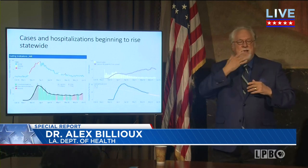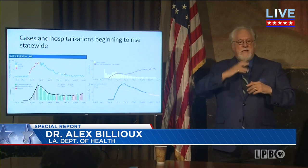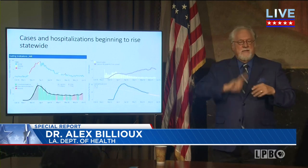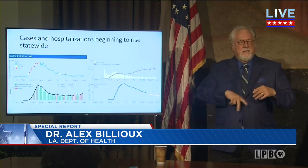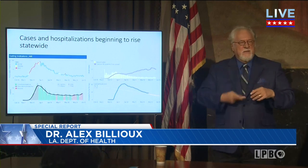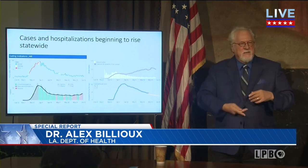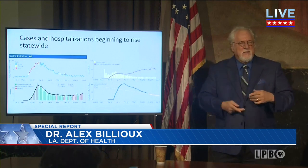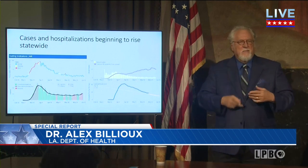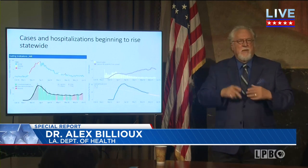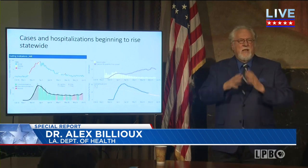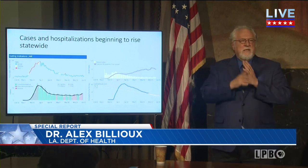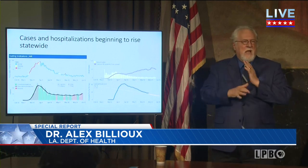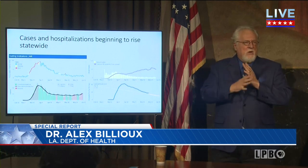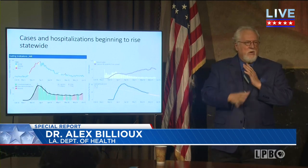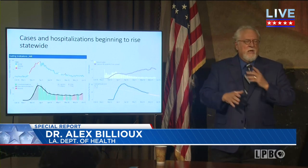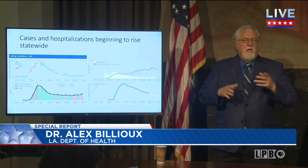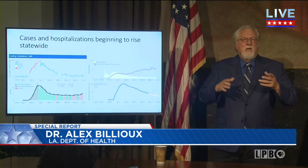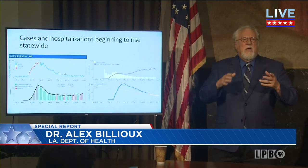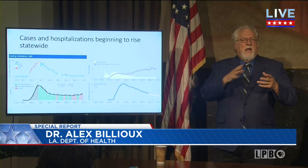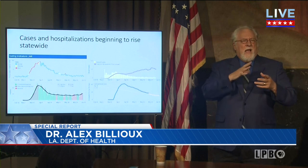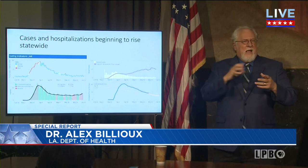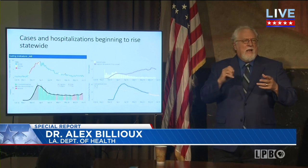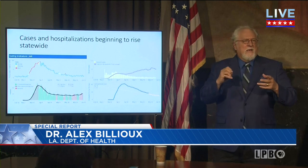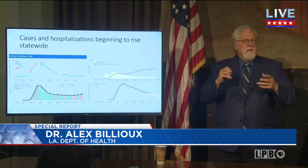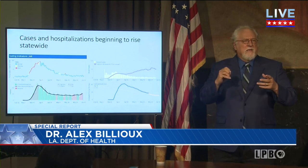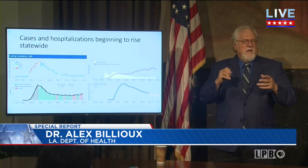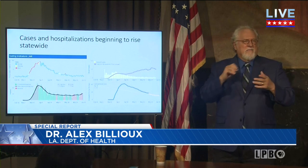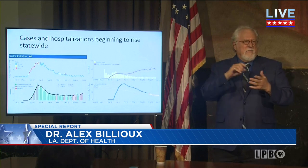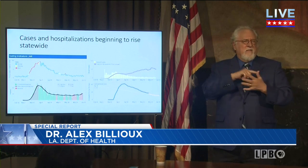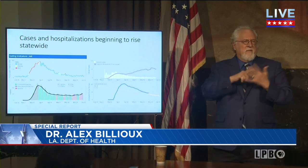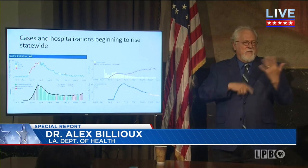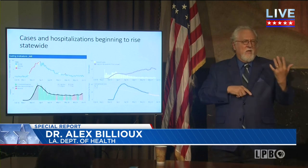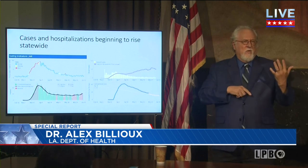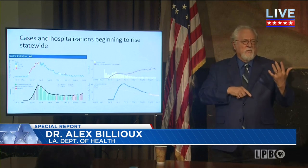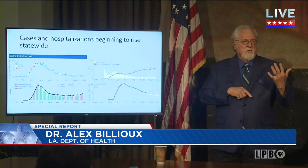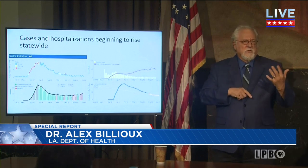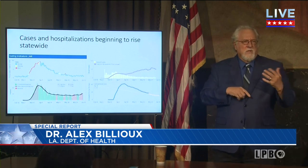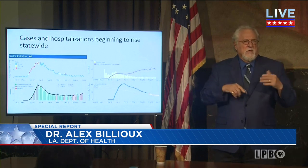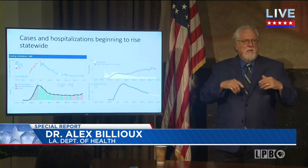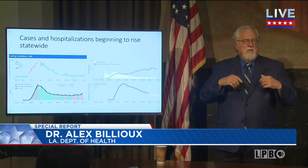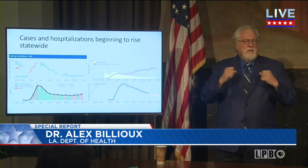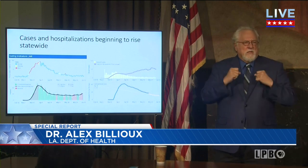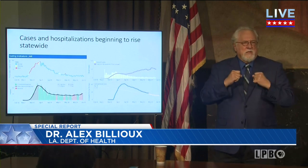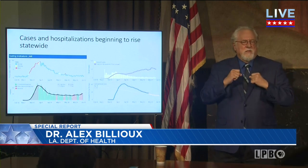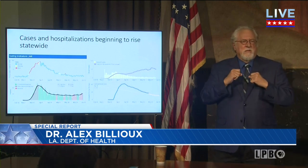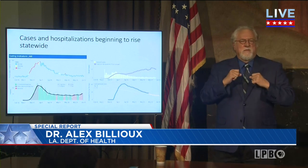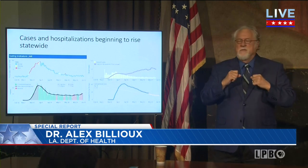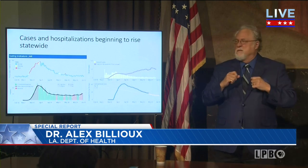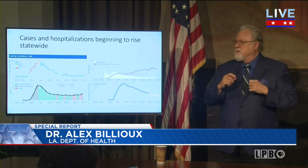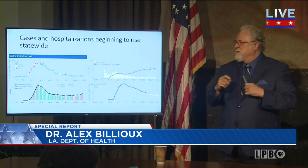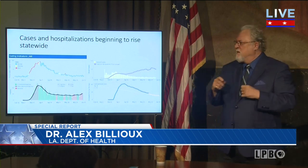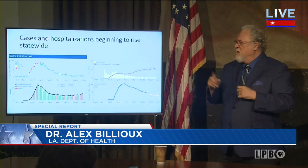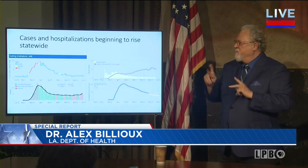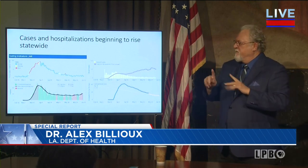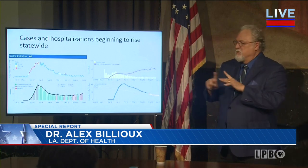WE'VE ADDED TO THAT THROUGH THE CDC SORE THROAT. CONGESTION, LOSS OF SMELL OR